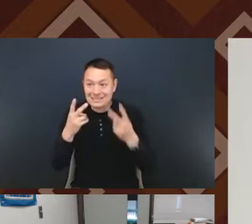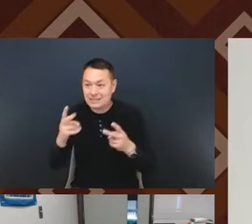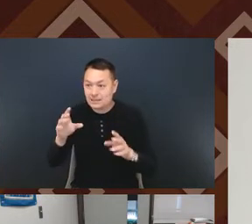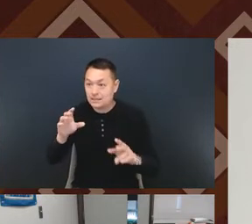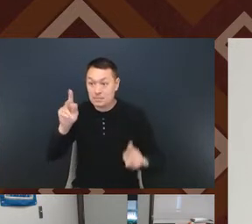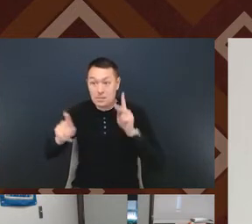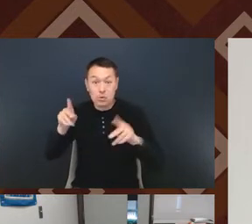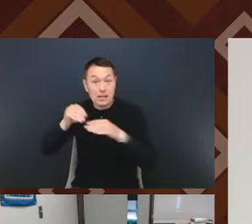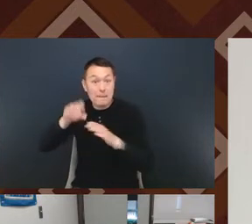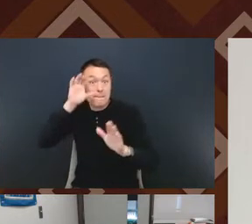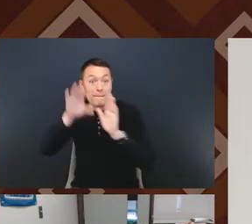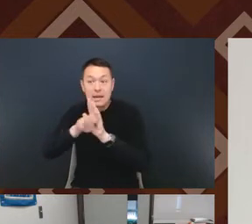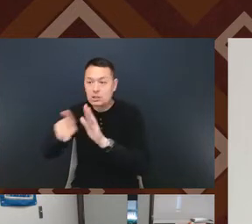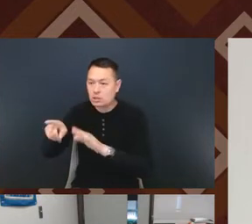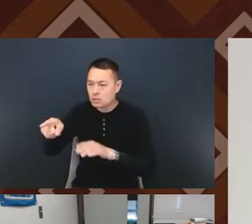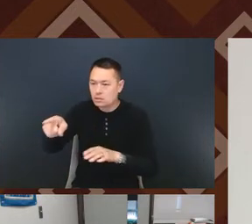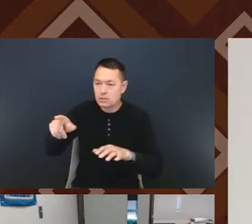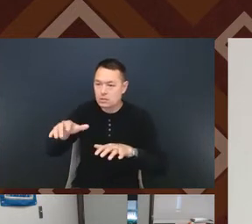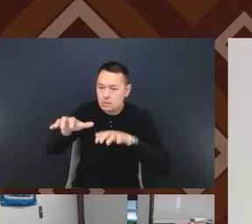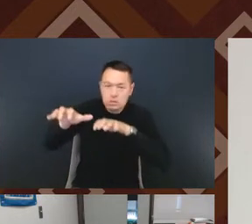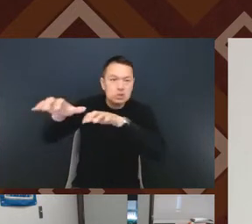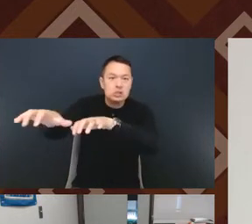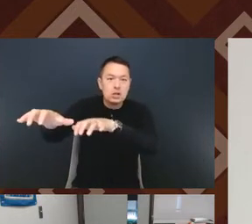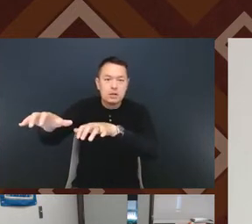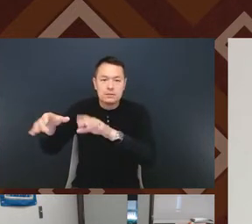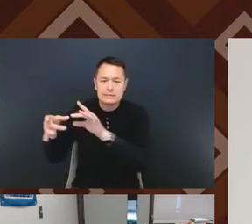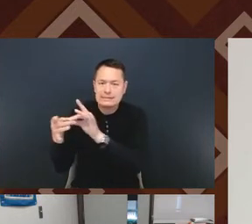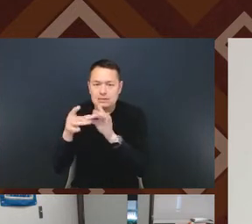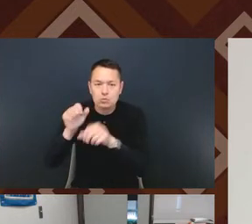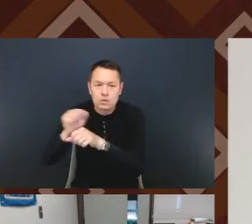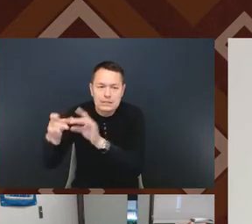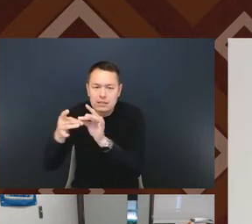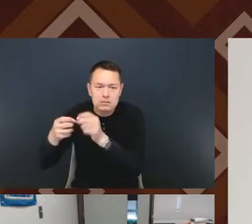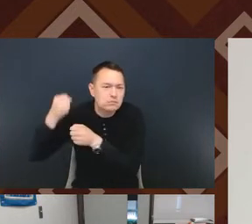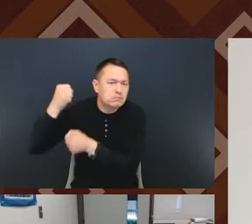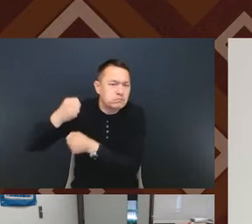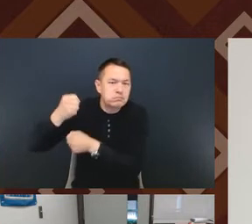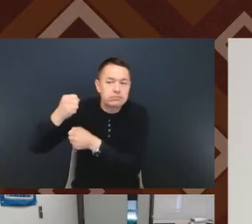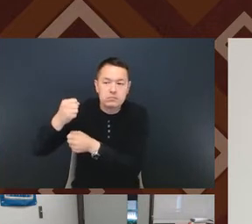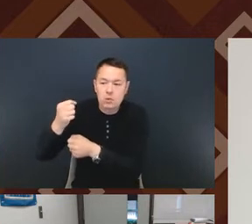And the reason it galvanized people was that they're thinking, hey,